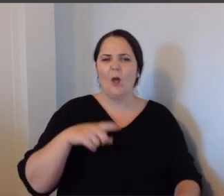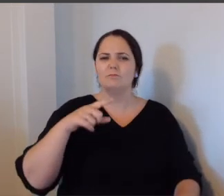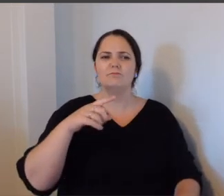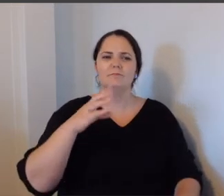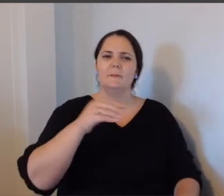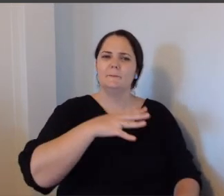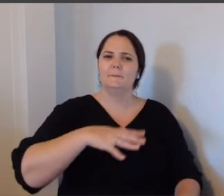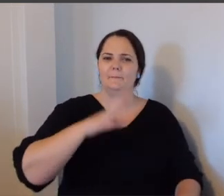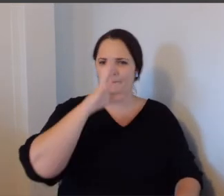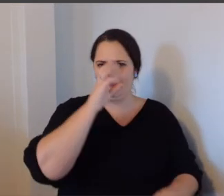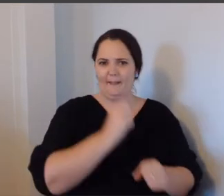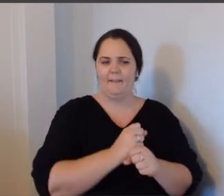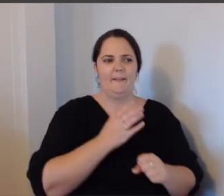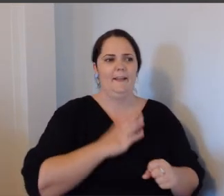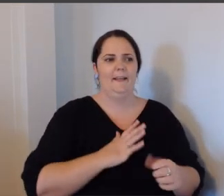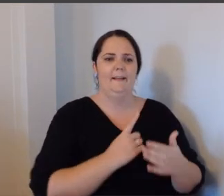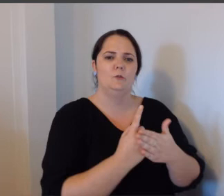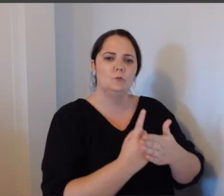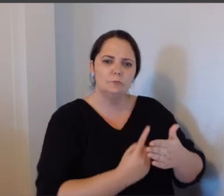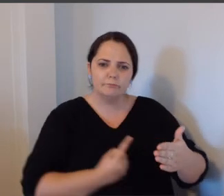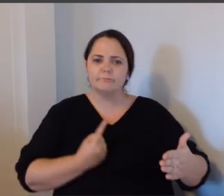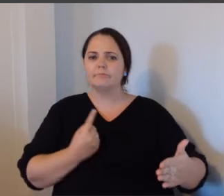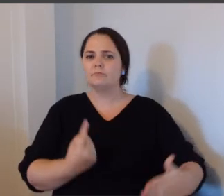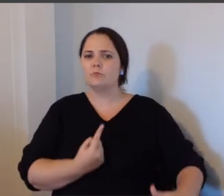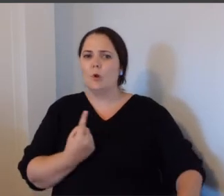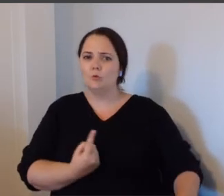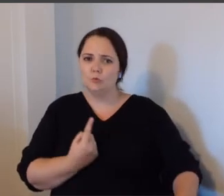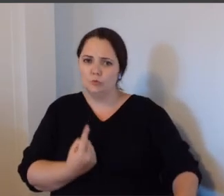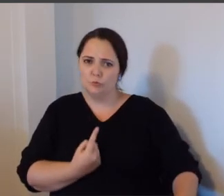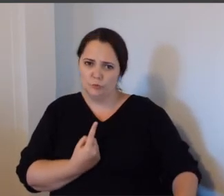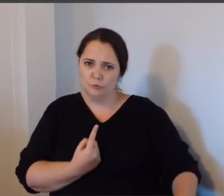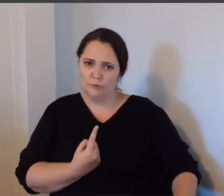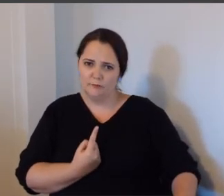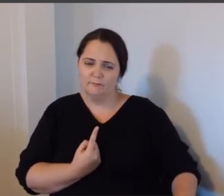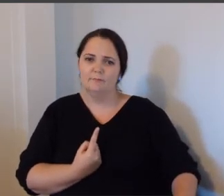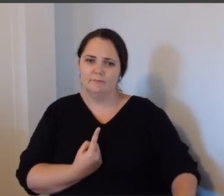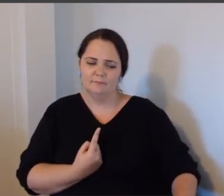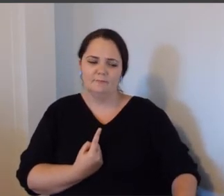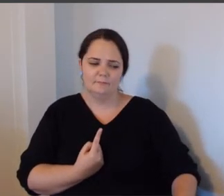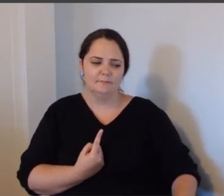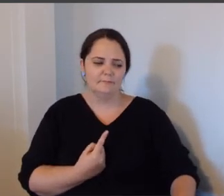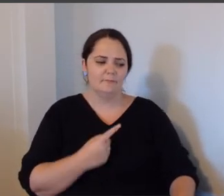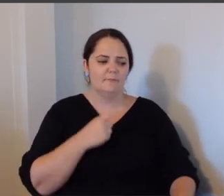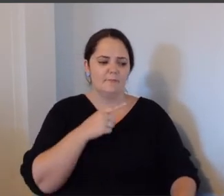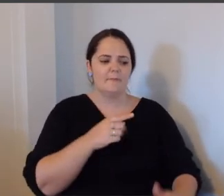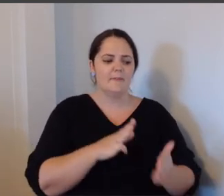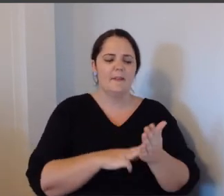to his former student, Vasari, Michelangelo wrote, 'There is no peace to be found except in the woods.'